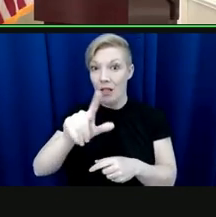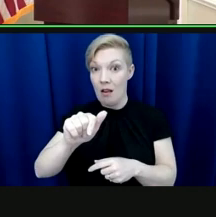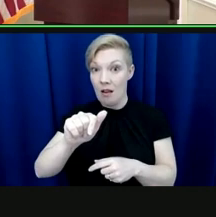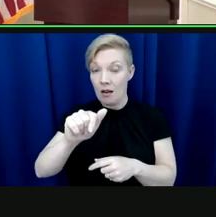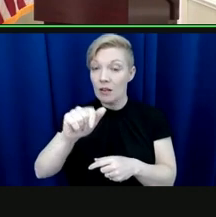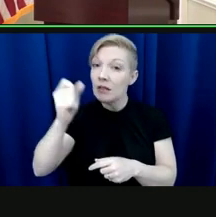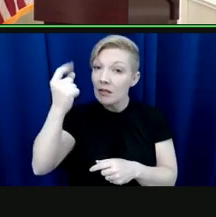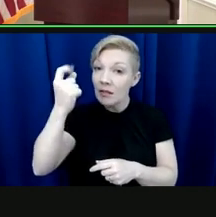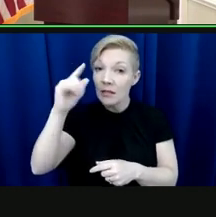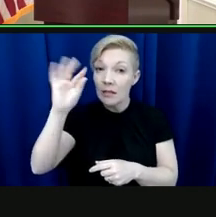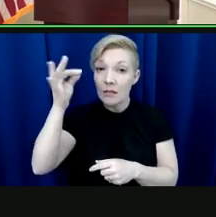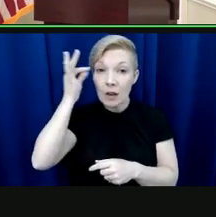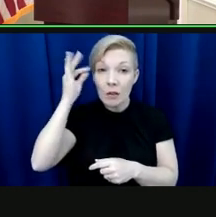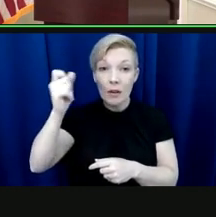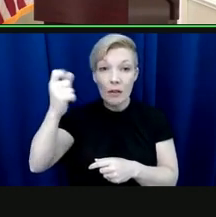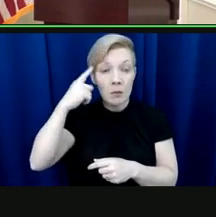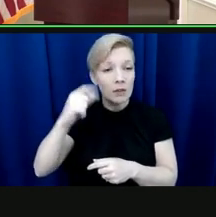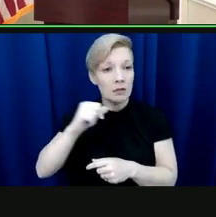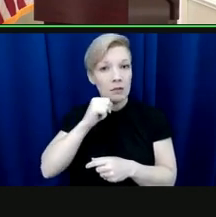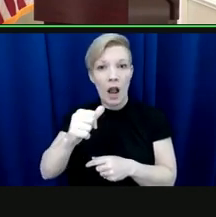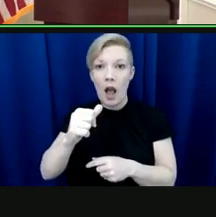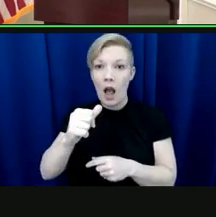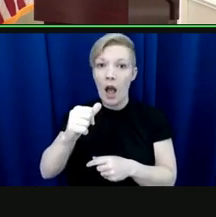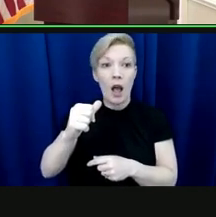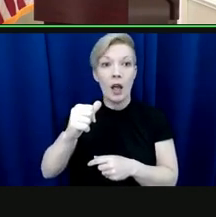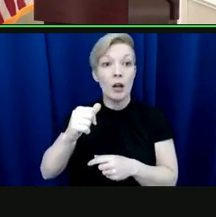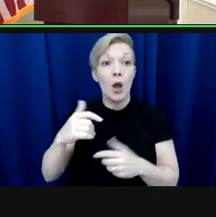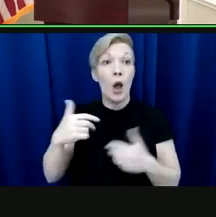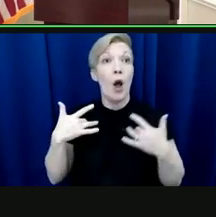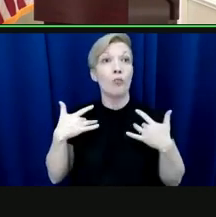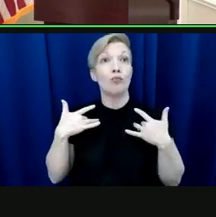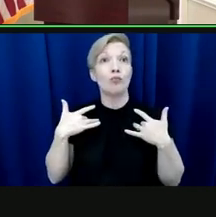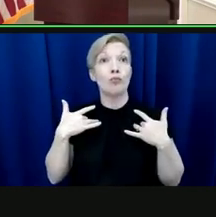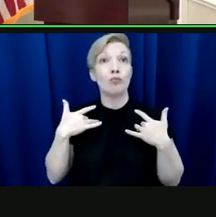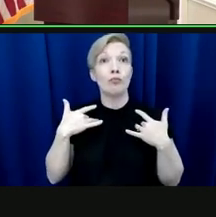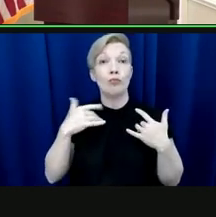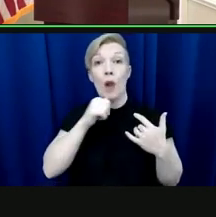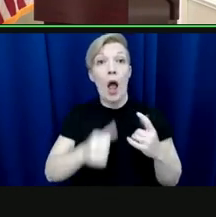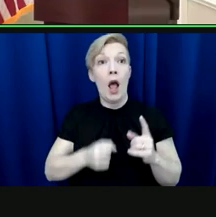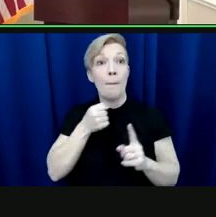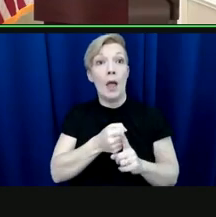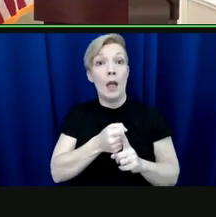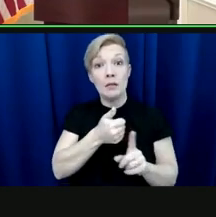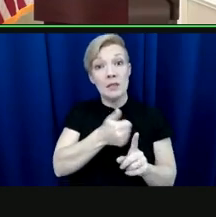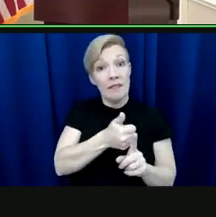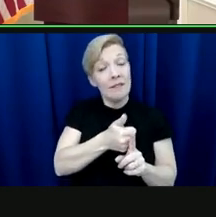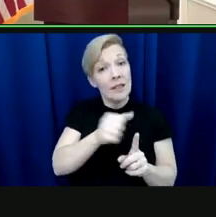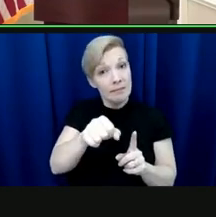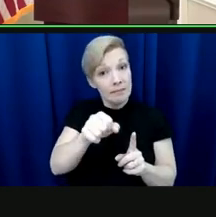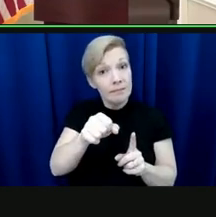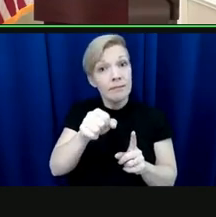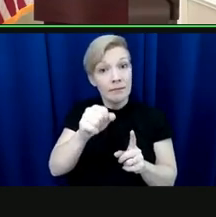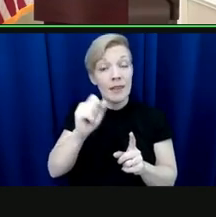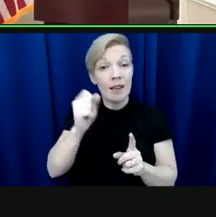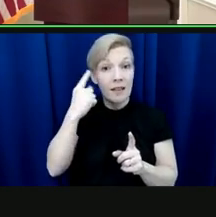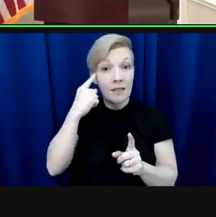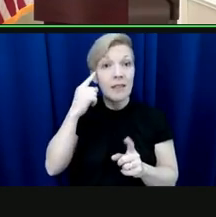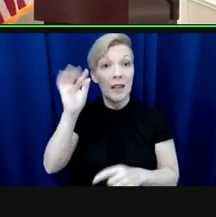to the devastating impacts of these extreme weather events, with a footprint of over 300,000 federal buildings,